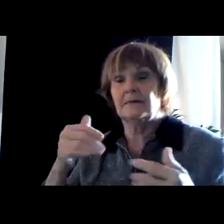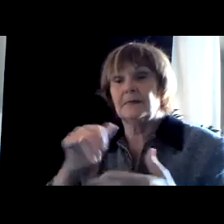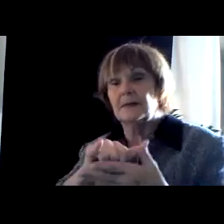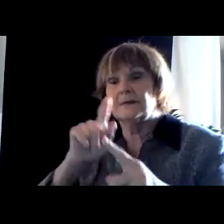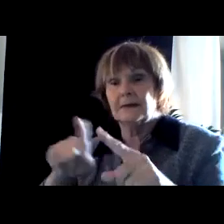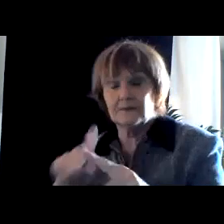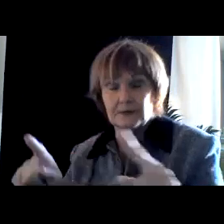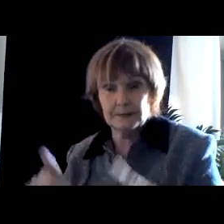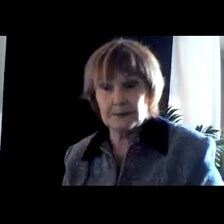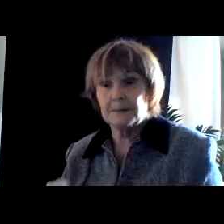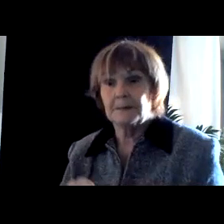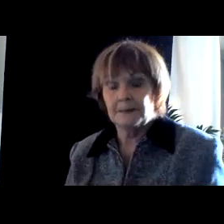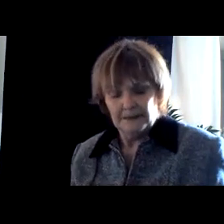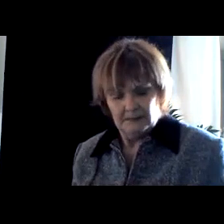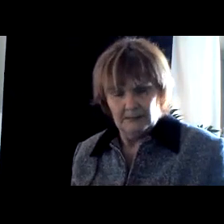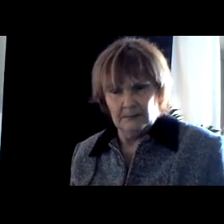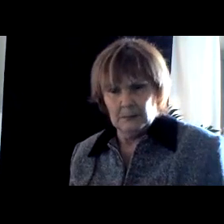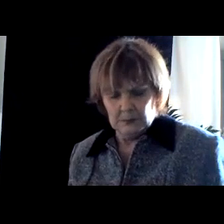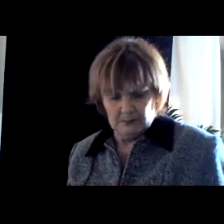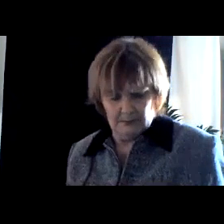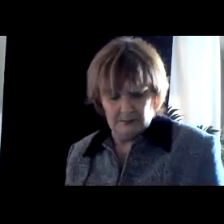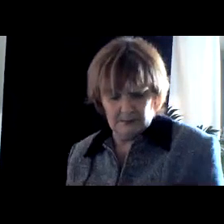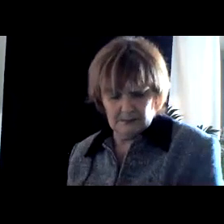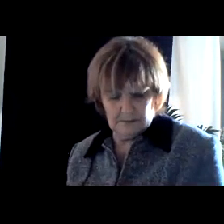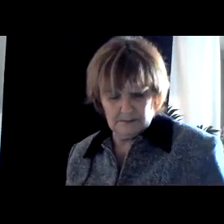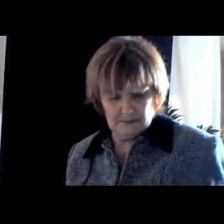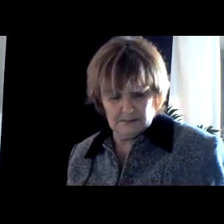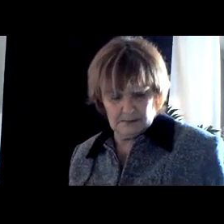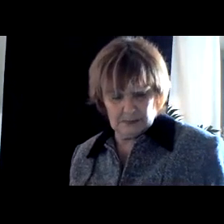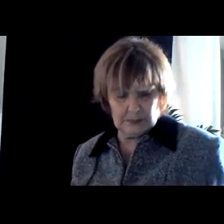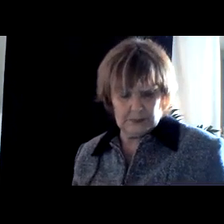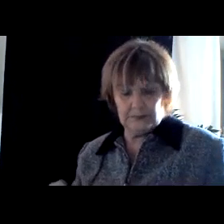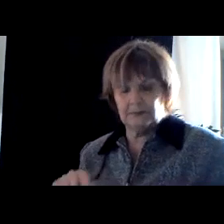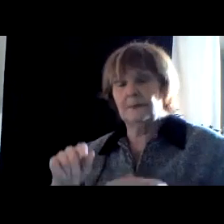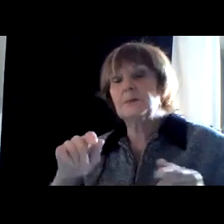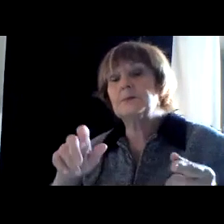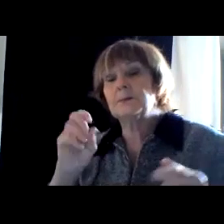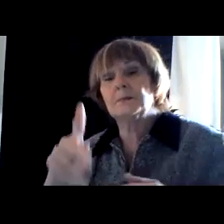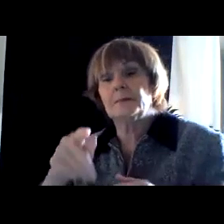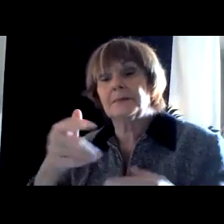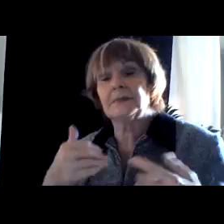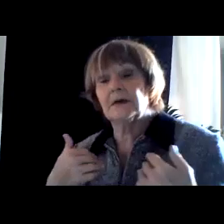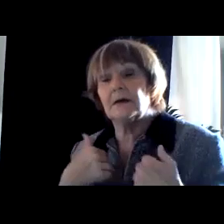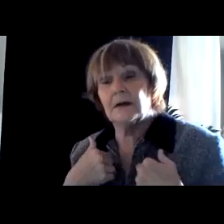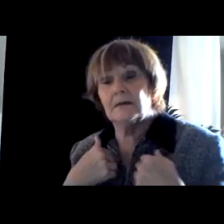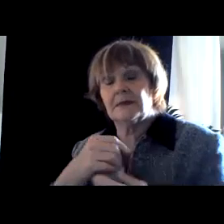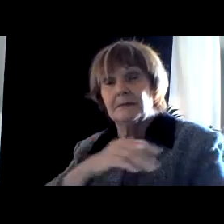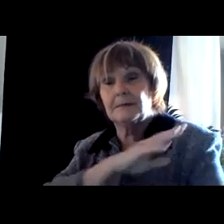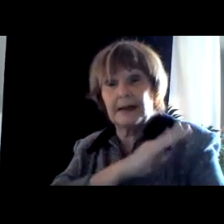You brought them in perhaps as witnesses. But you did not bring them in as people who had the power to actually change the rules or to say this is not going to happen